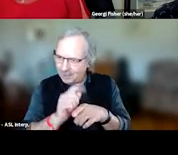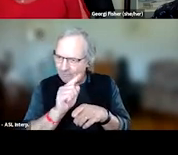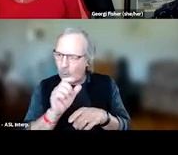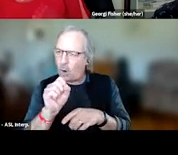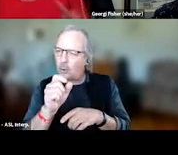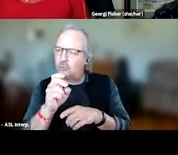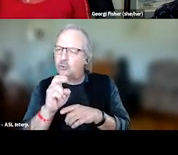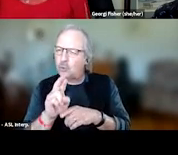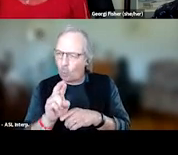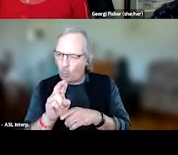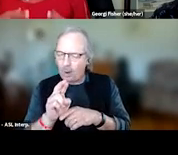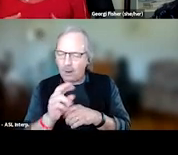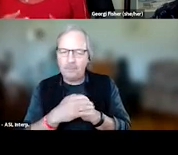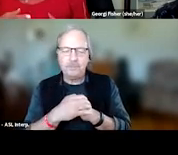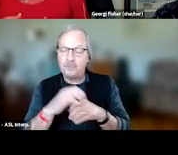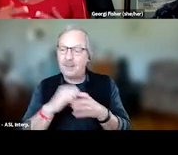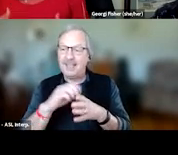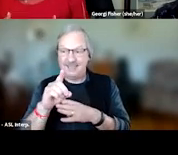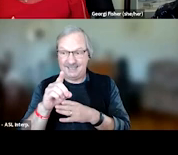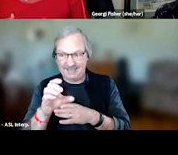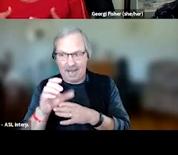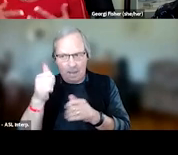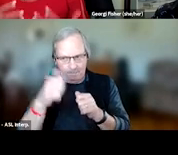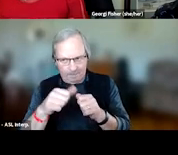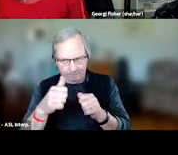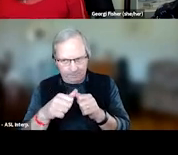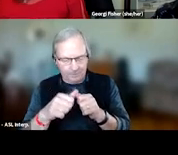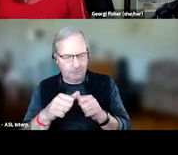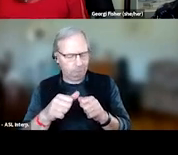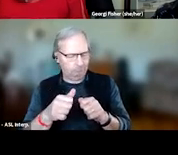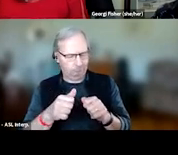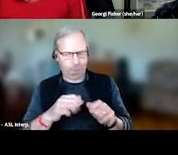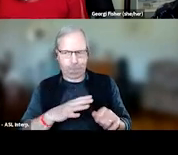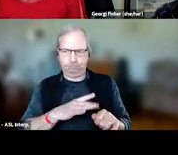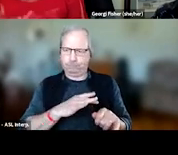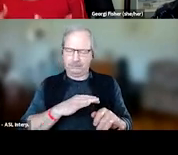and DC and I remember how elaborate and how intense training they received,